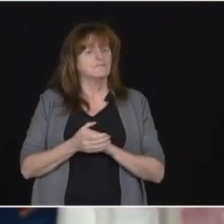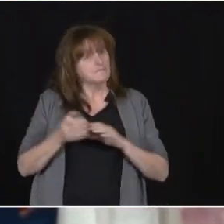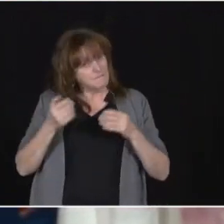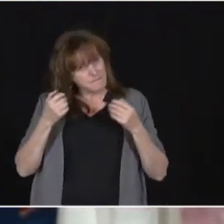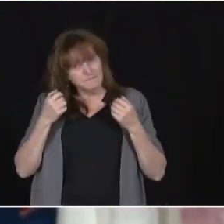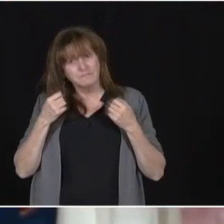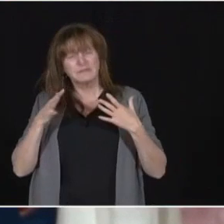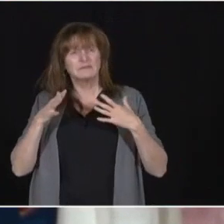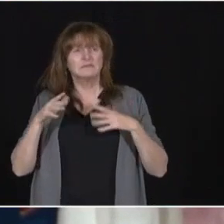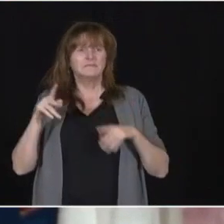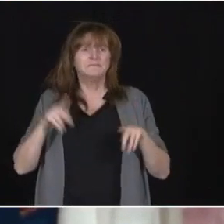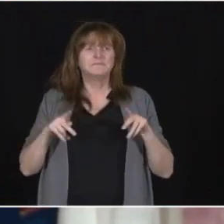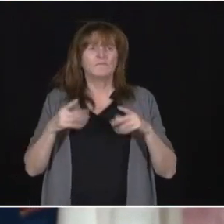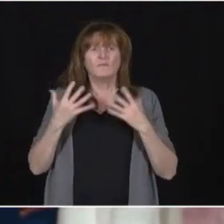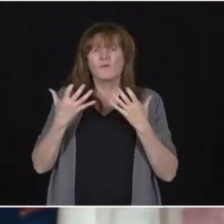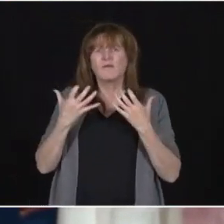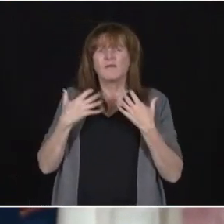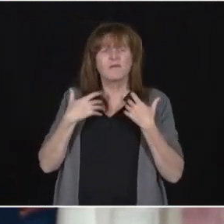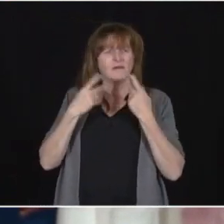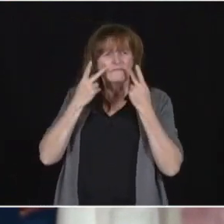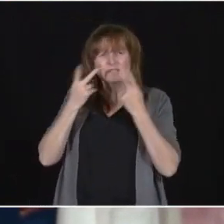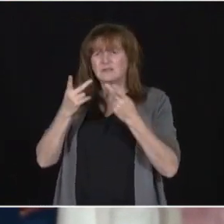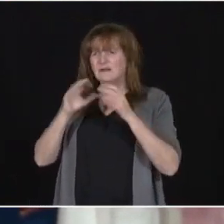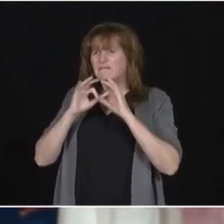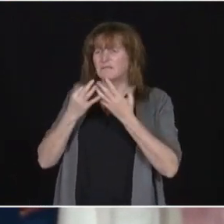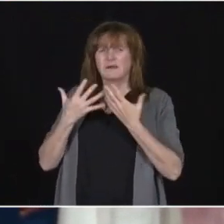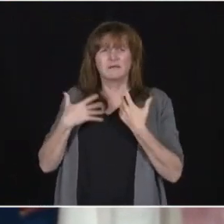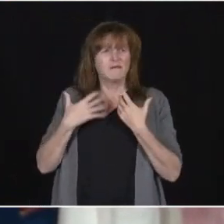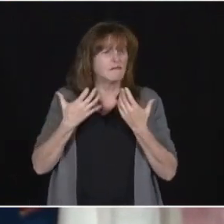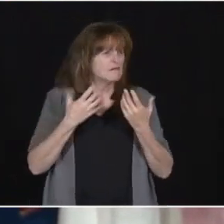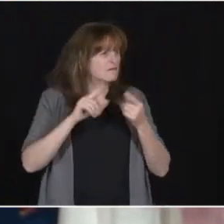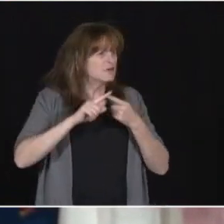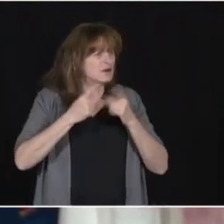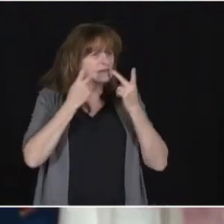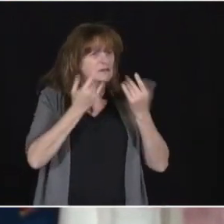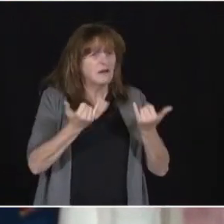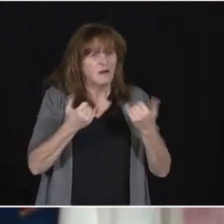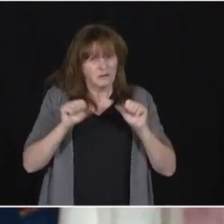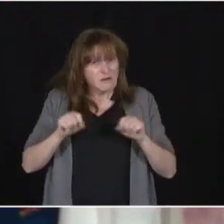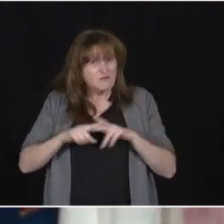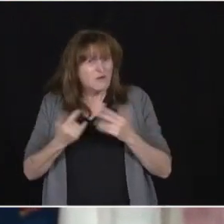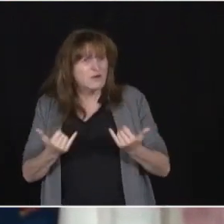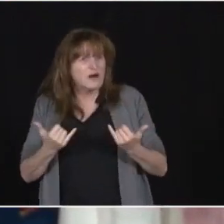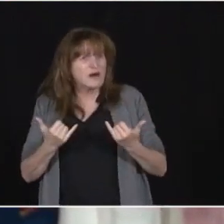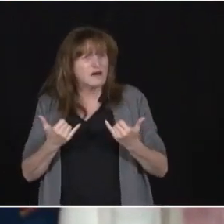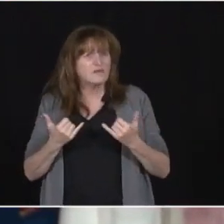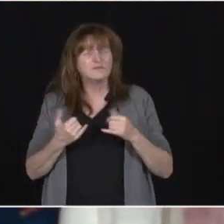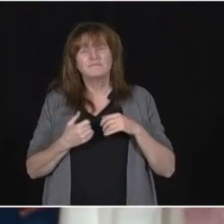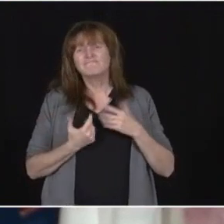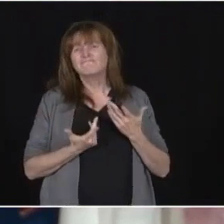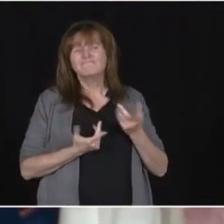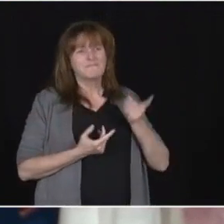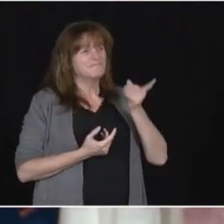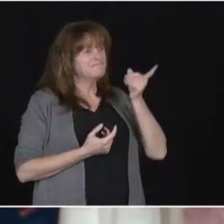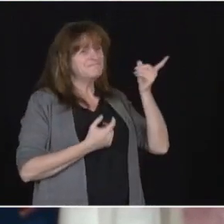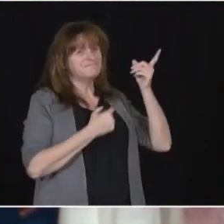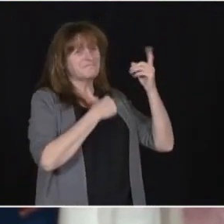has been very clear in the guidance on social gatherings remains the same. We can have more than five people